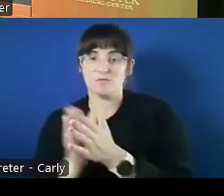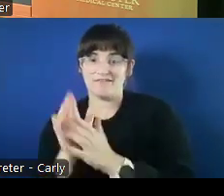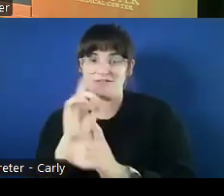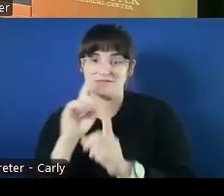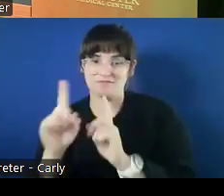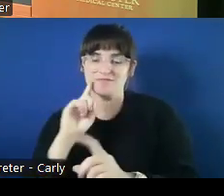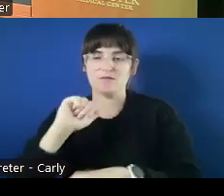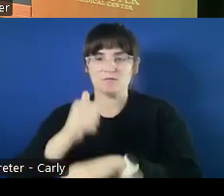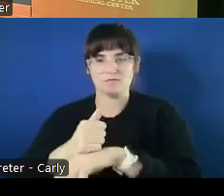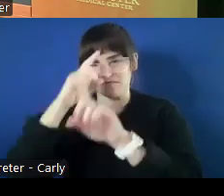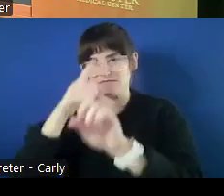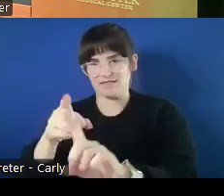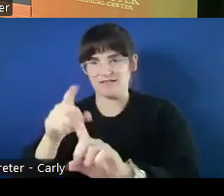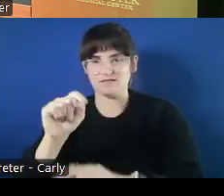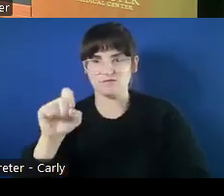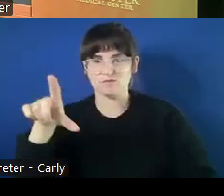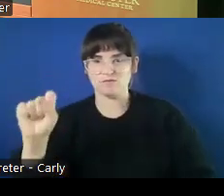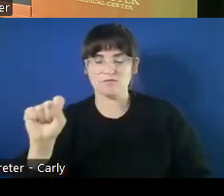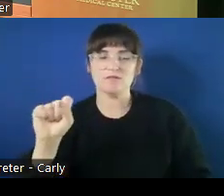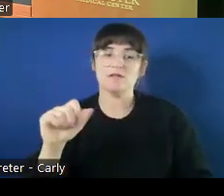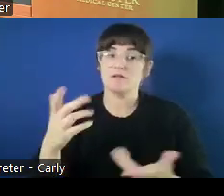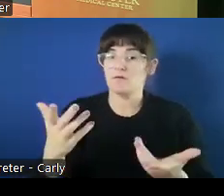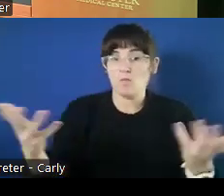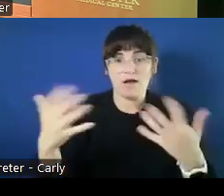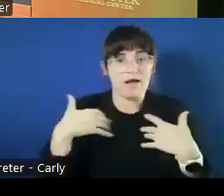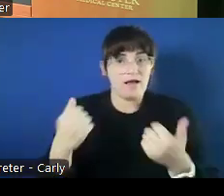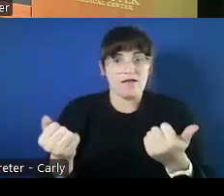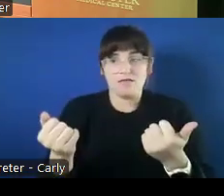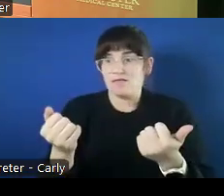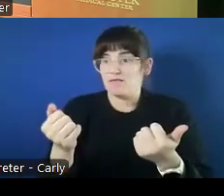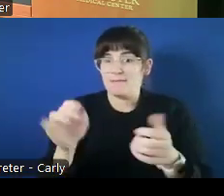ask people to think about some health behavior they want to change how important it is to change